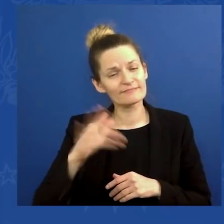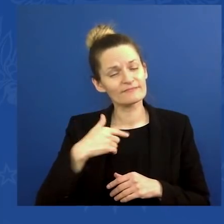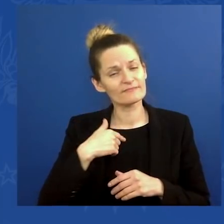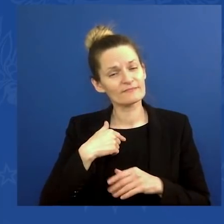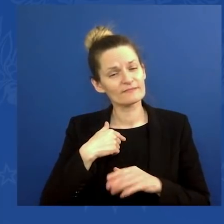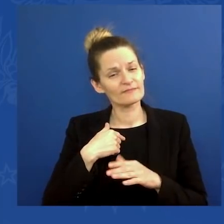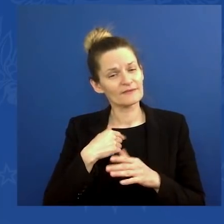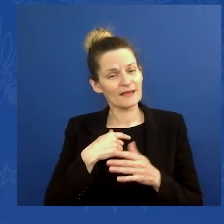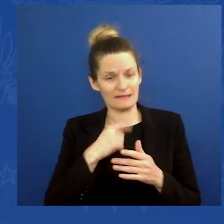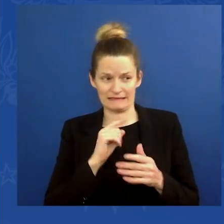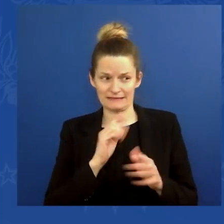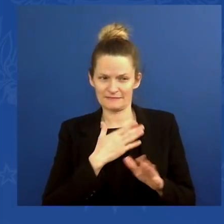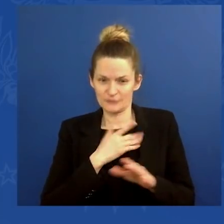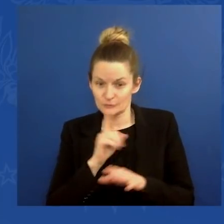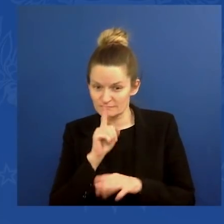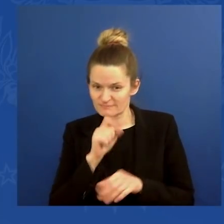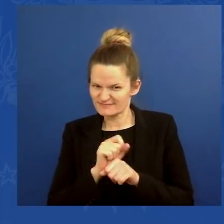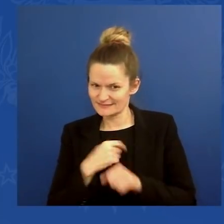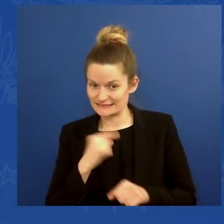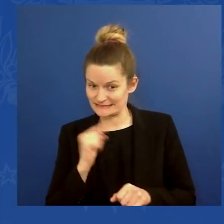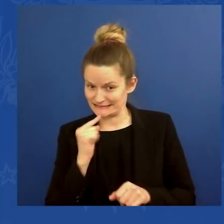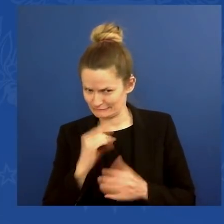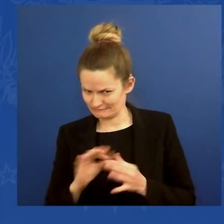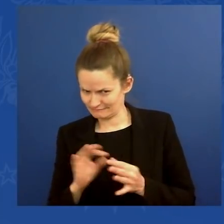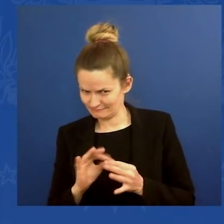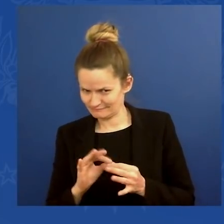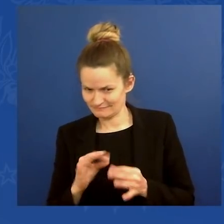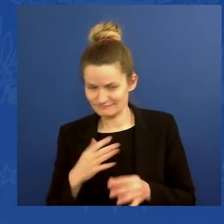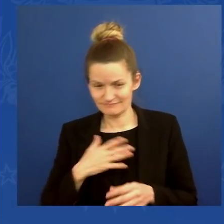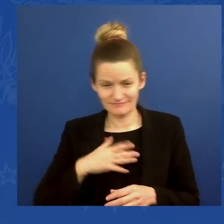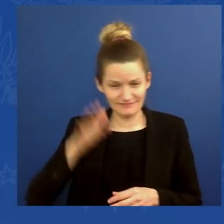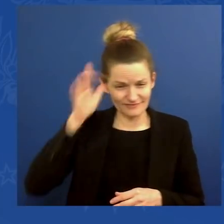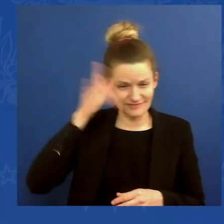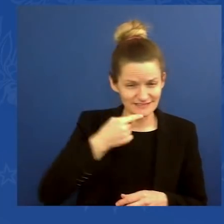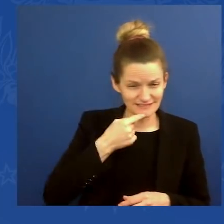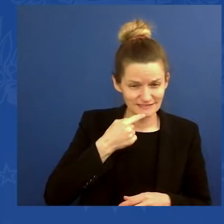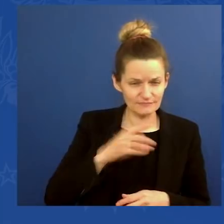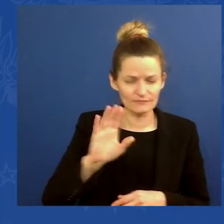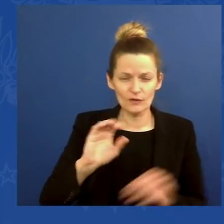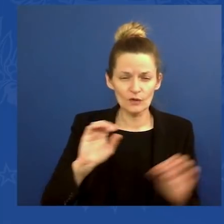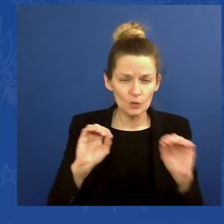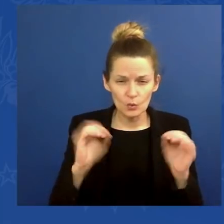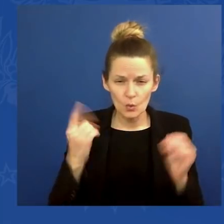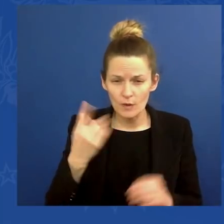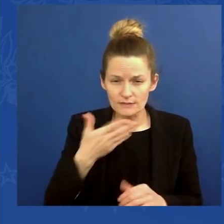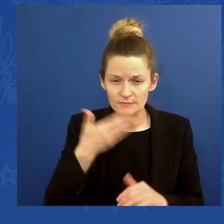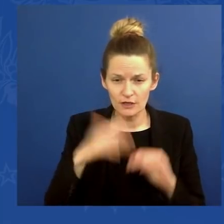and I mean this sincerely -- my dad's: "No one is better than you, and you're no better than anyone else."